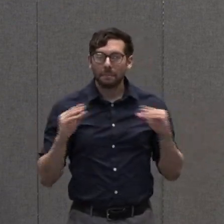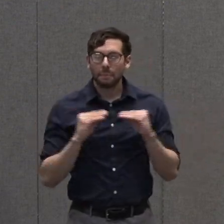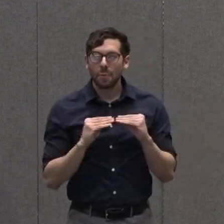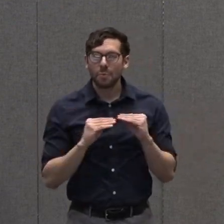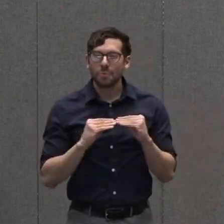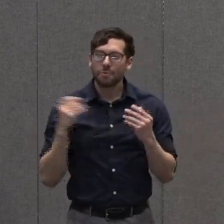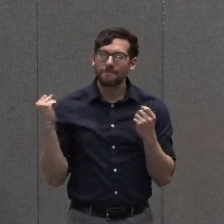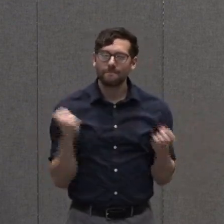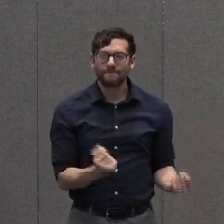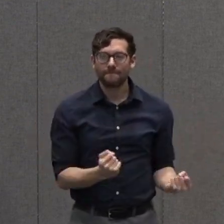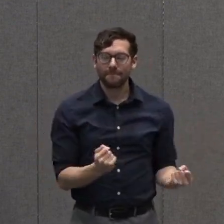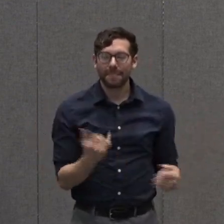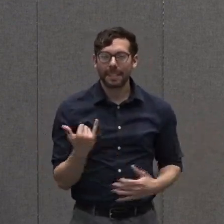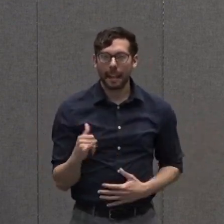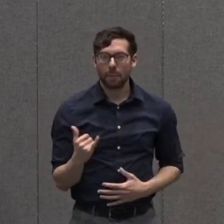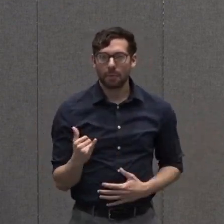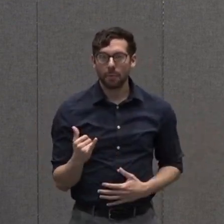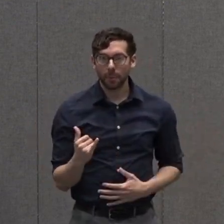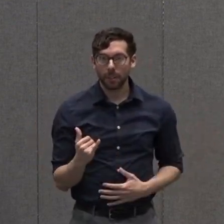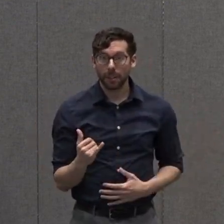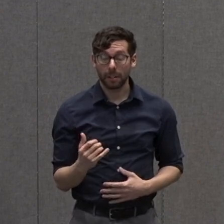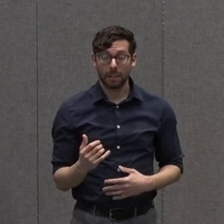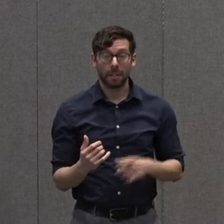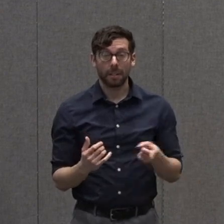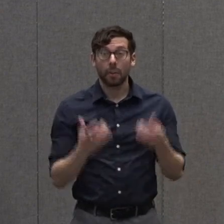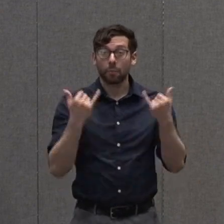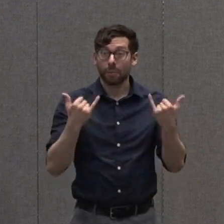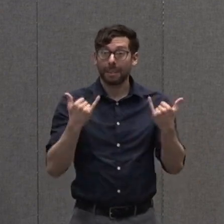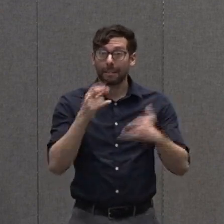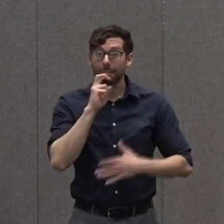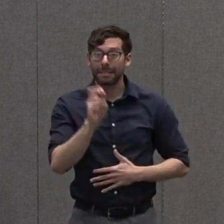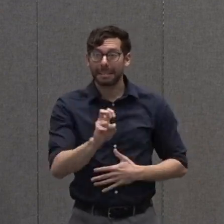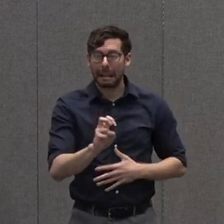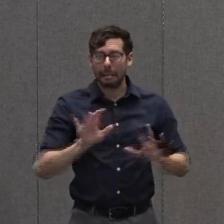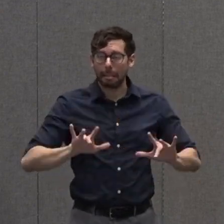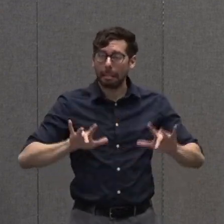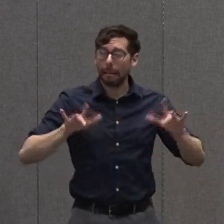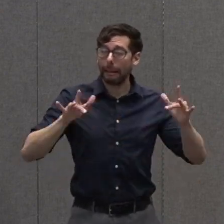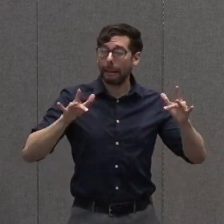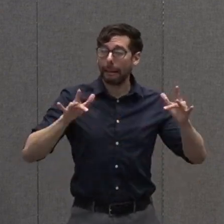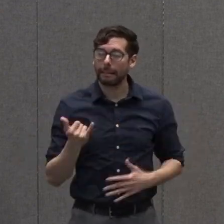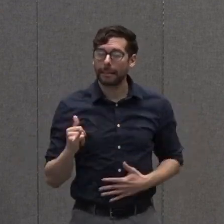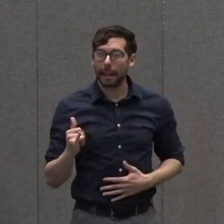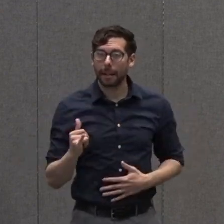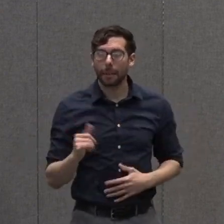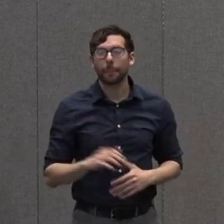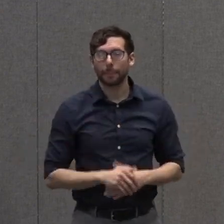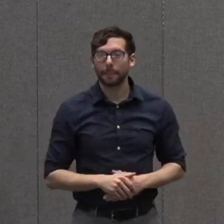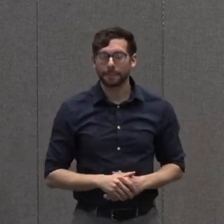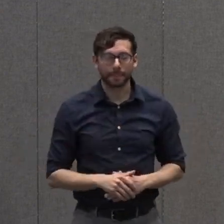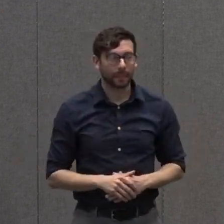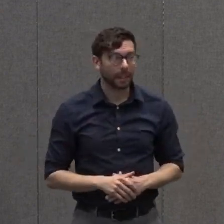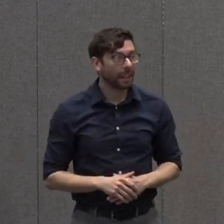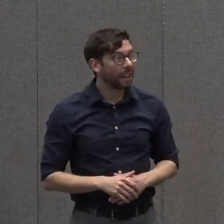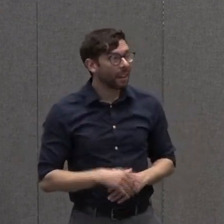This one's a light yellow, the other one is a deeper yellow. Well, with the albino trait you can see a lot more detail of her face,